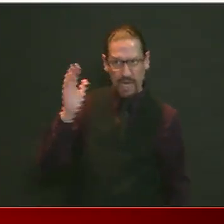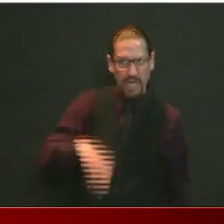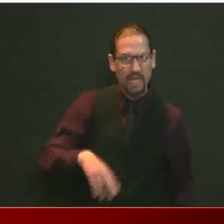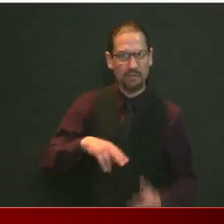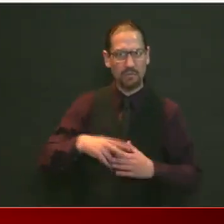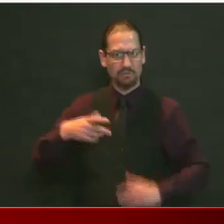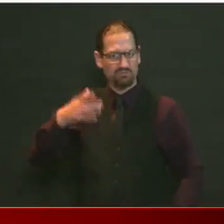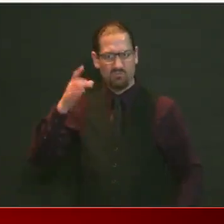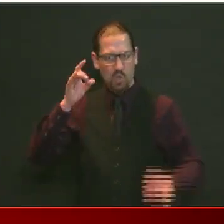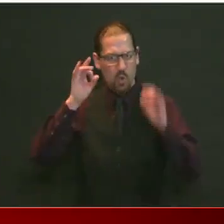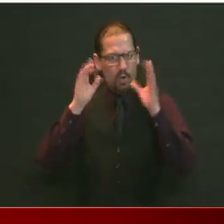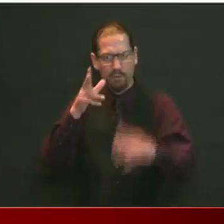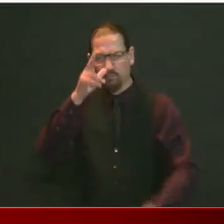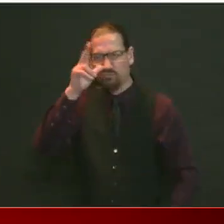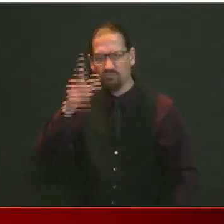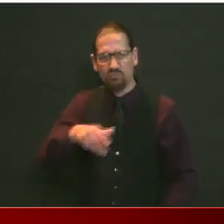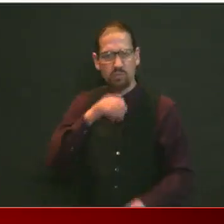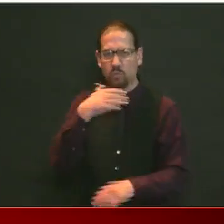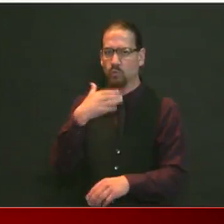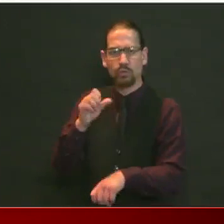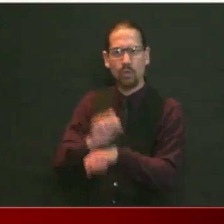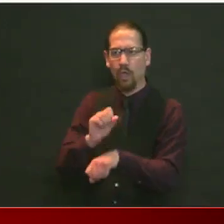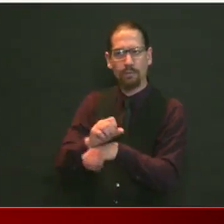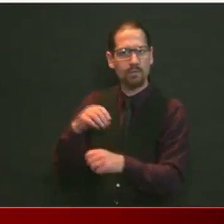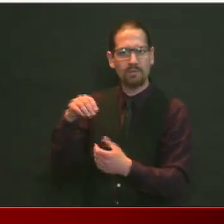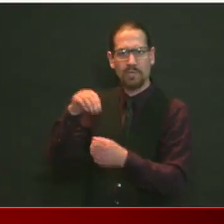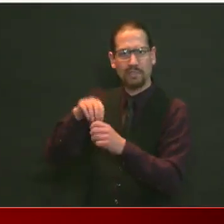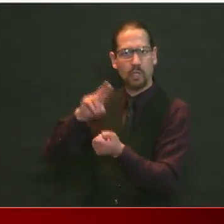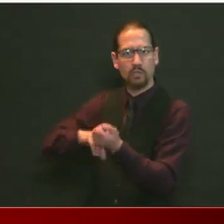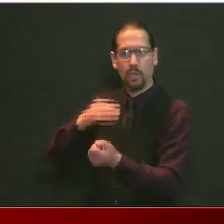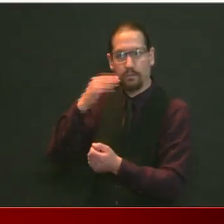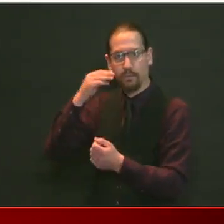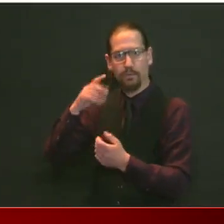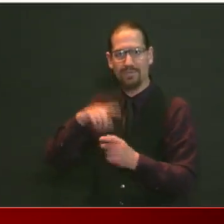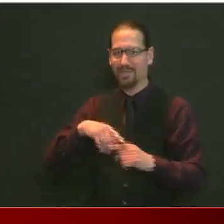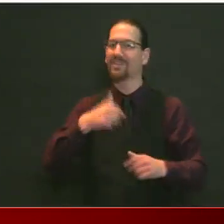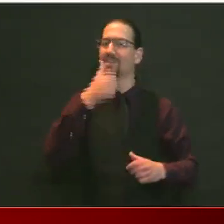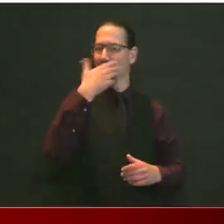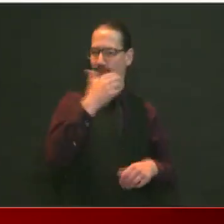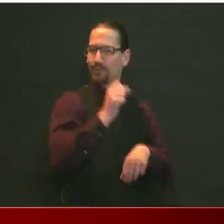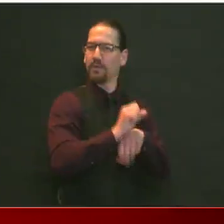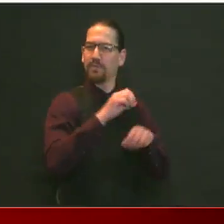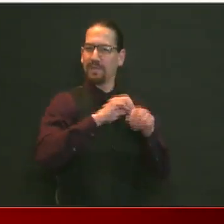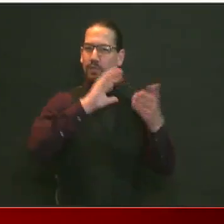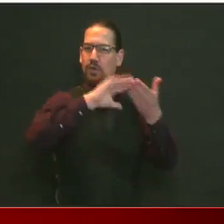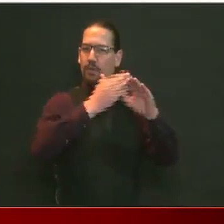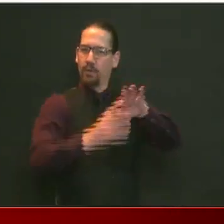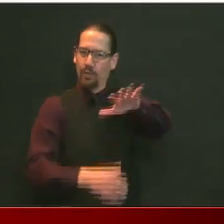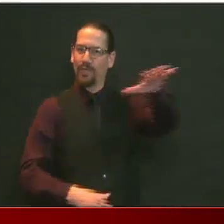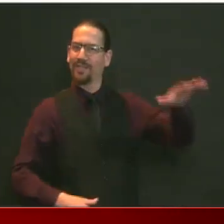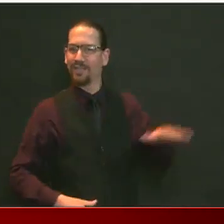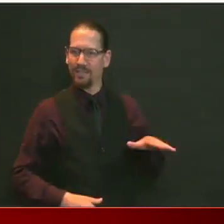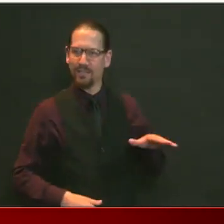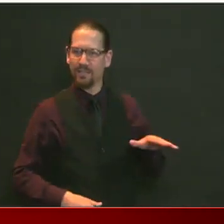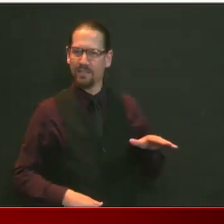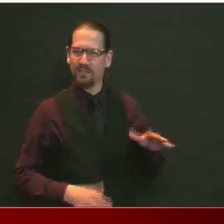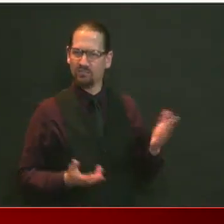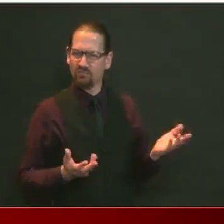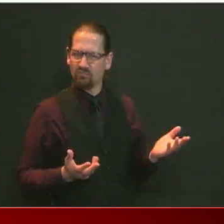THAT EITHER MEANS WE'RE NOT DOING A GOOD JOB IN NURSING HOMES OR DOING A VERY GOOD JOB OUTSIDE OF NURSING HOMES AND THERE'S LESS OF A NEED, THEN, FOR SUCH RESTRICTIONS IN THE GENERAL